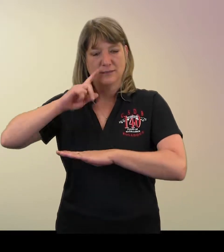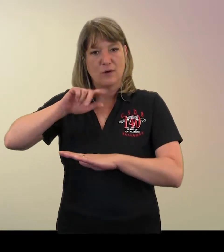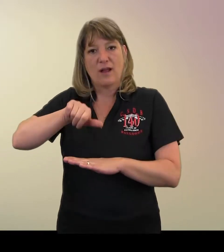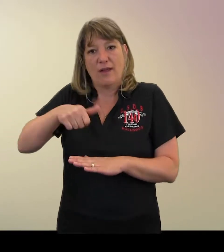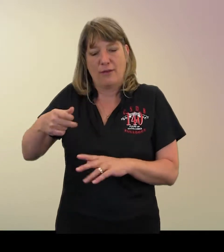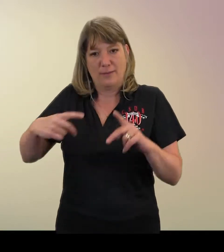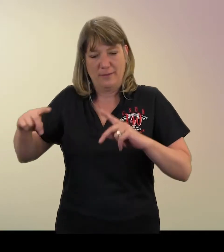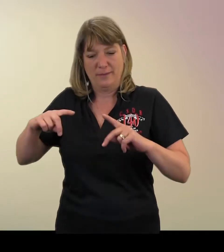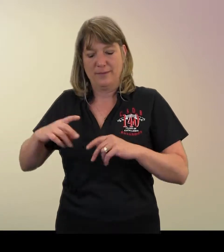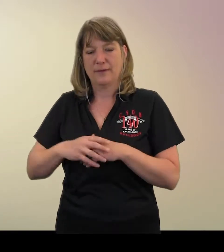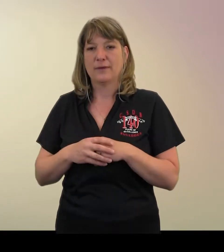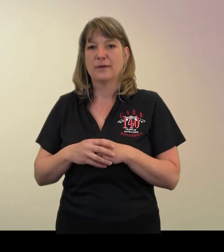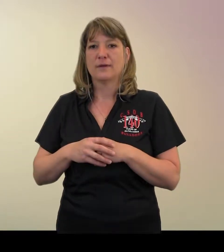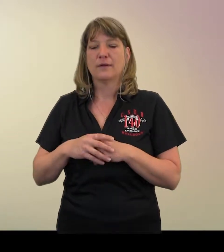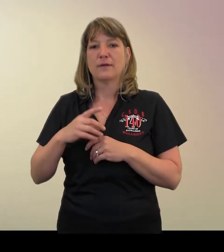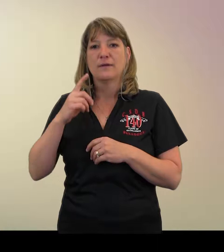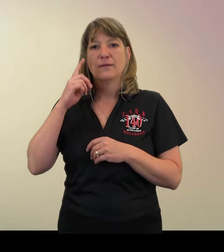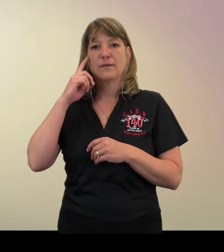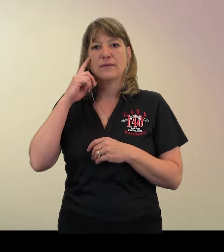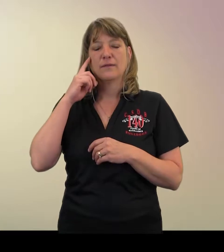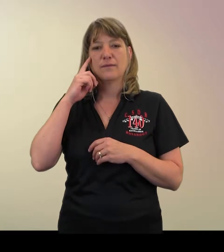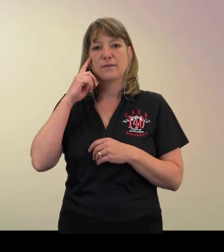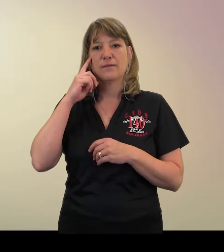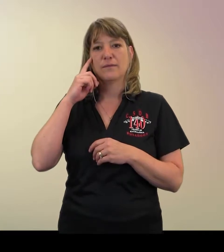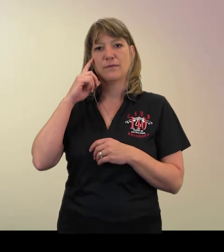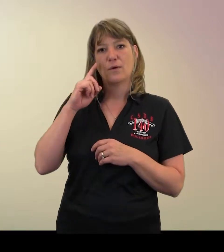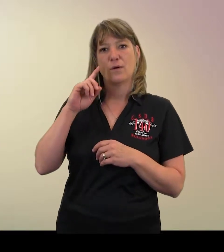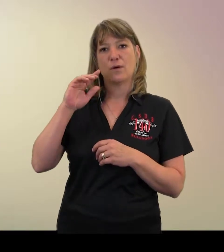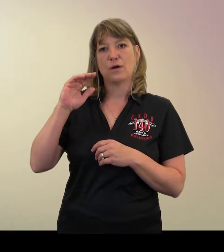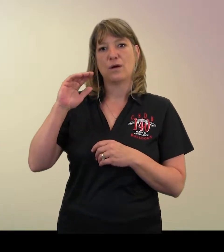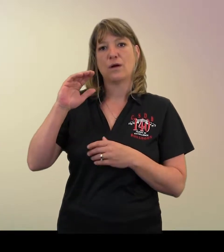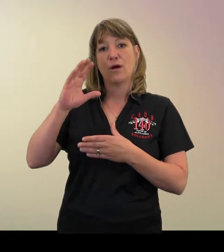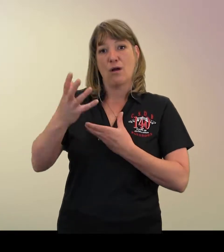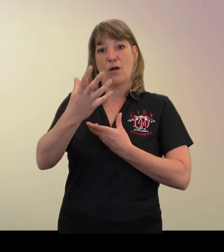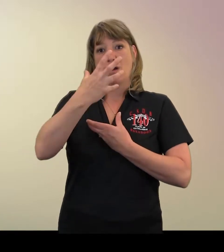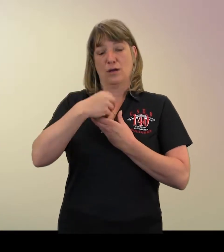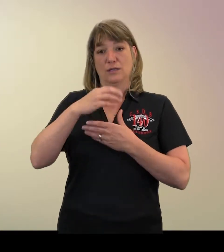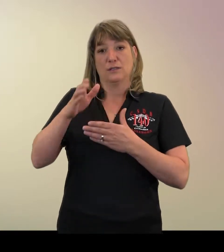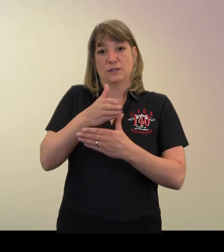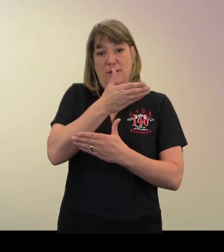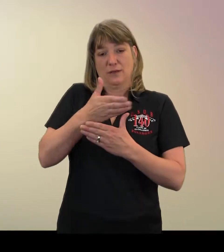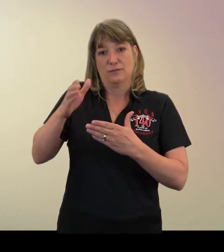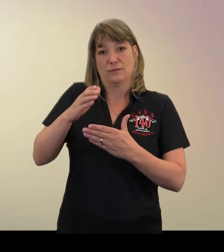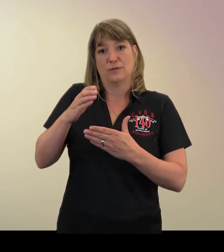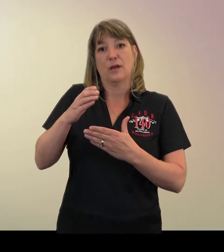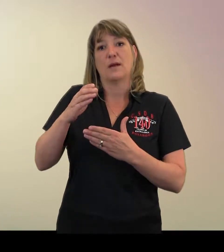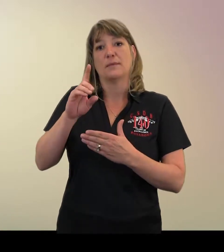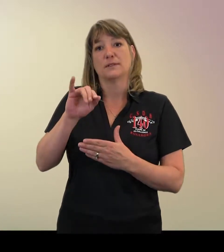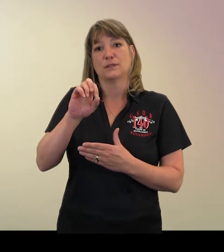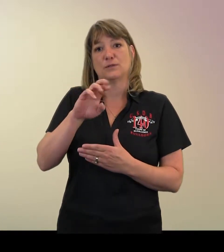with other individuals. In children, who have an autism spectrum disorder, who are hearing, what this might